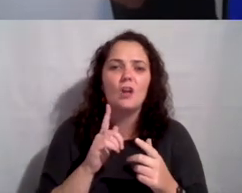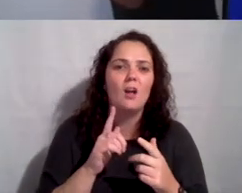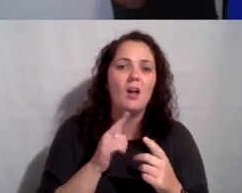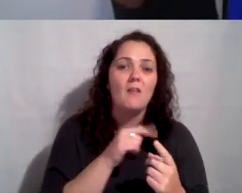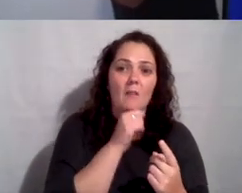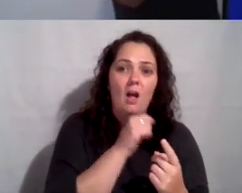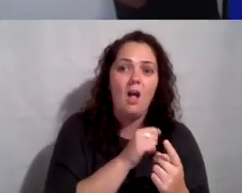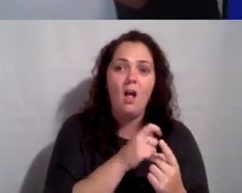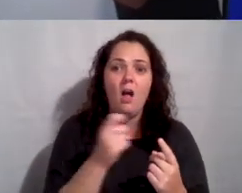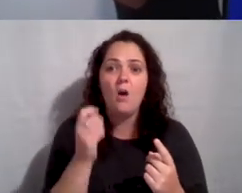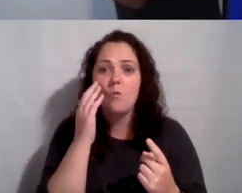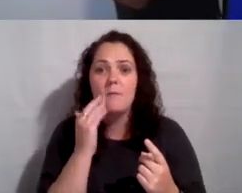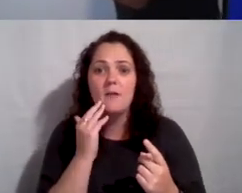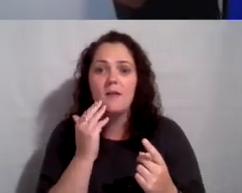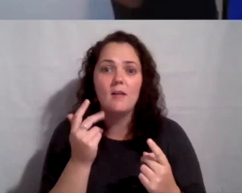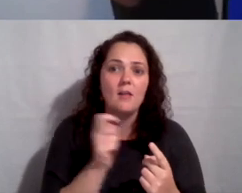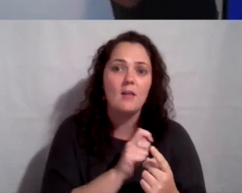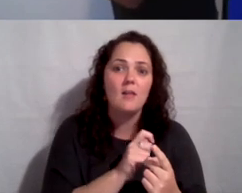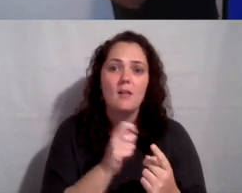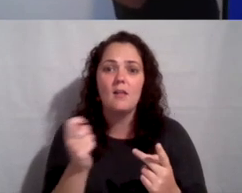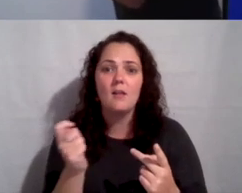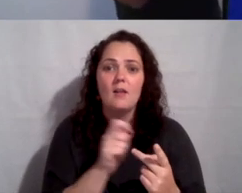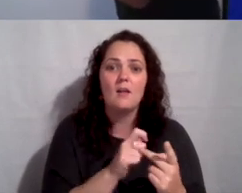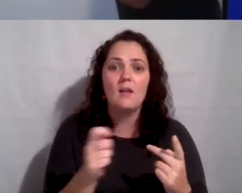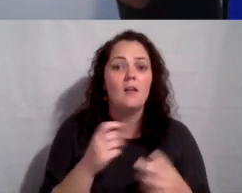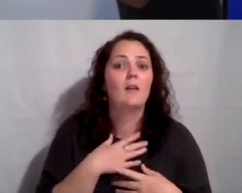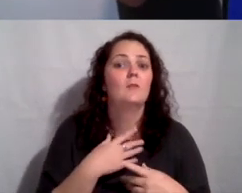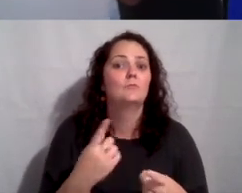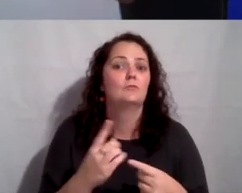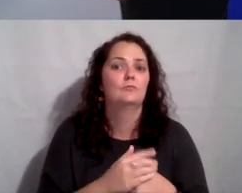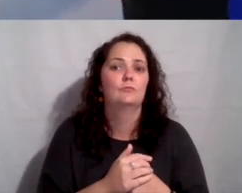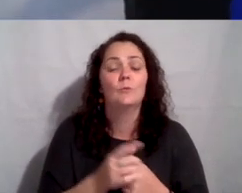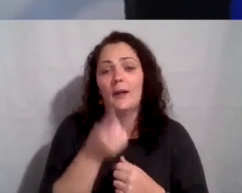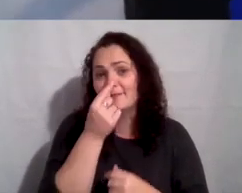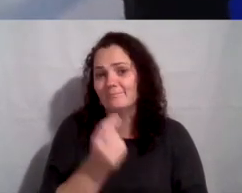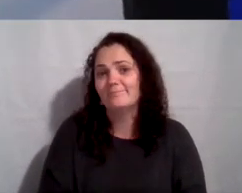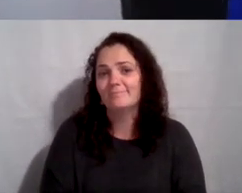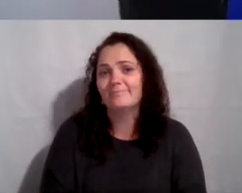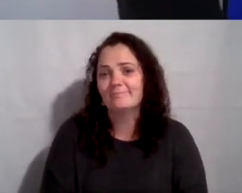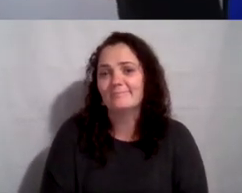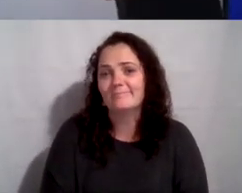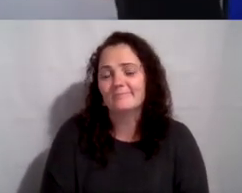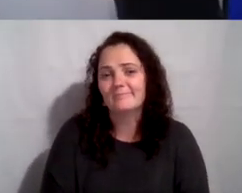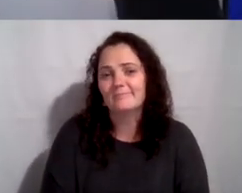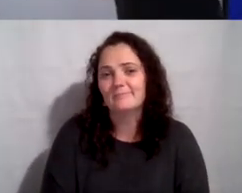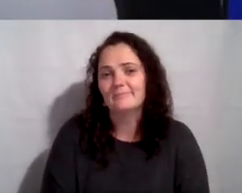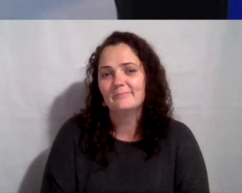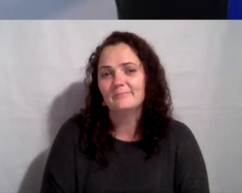draw Atticus then Rachel then Atticus then Rachel and keep going back and forth, you absolutely can. You've got the